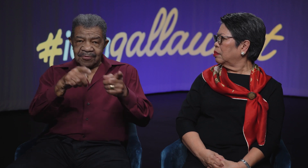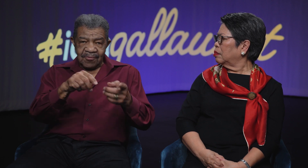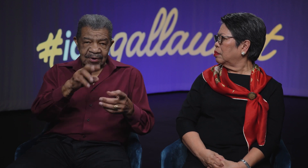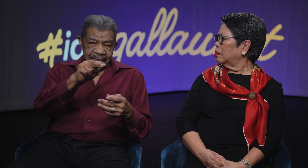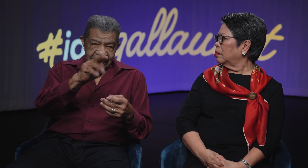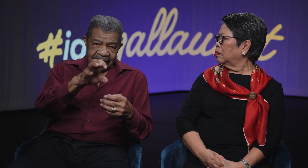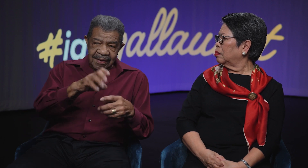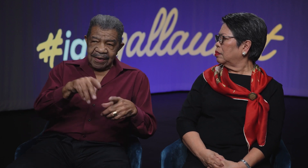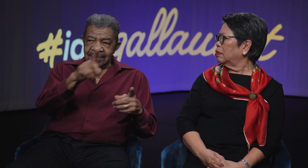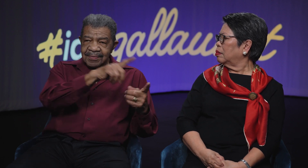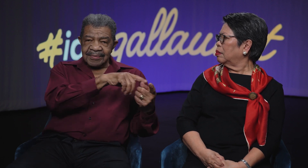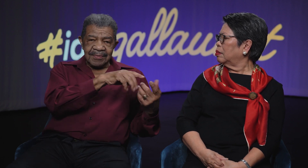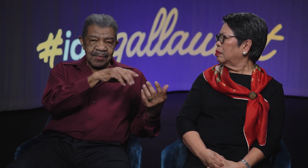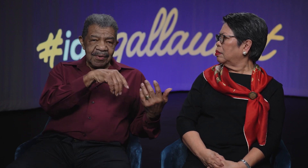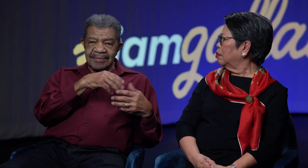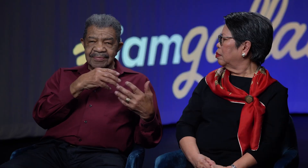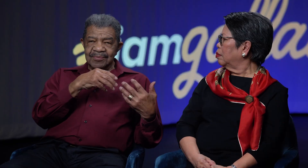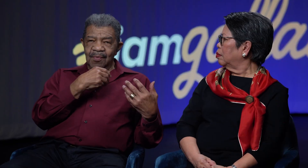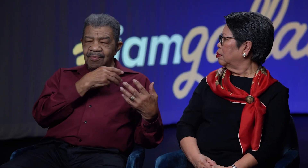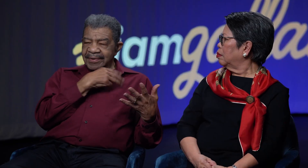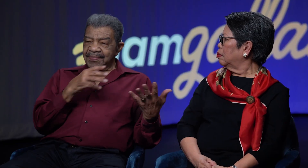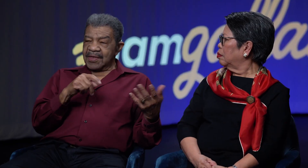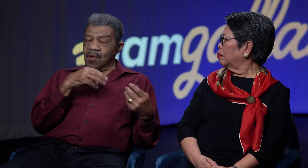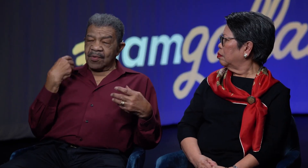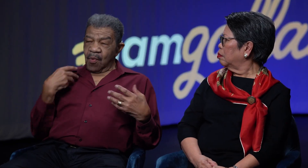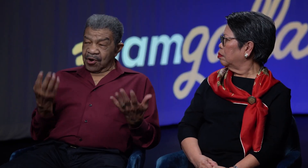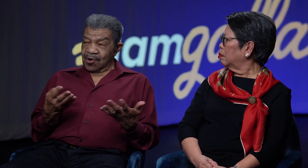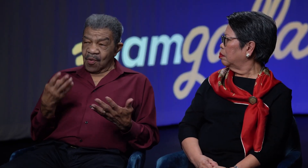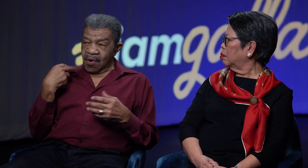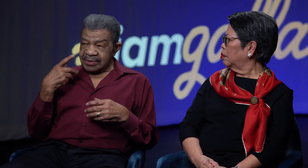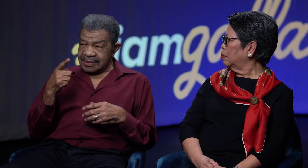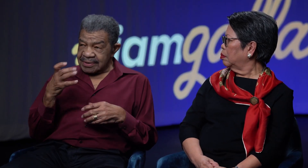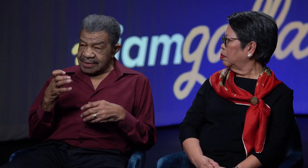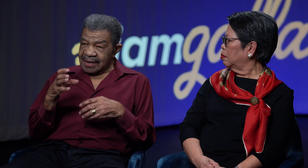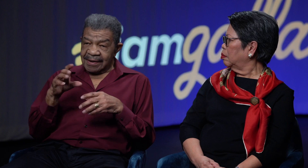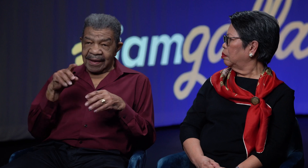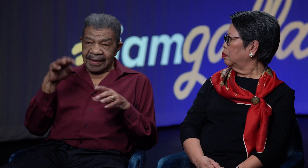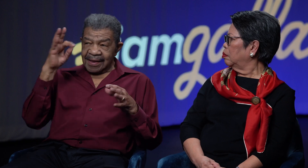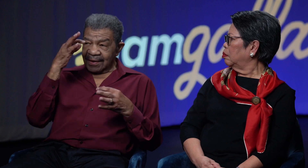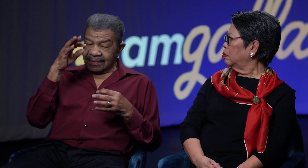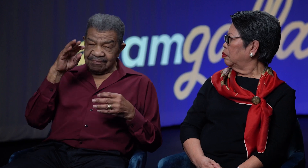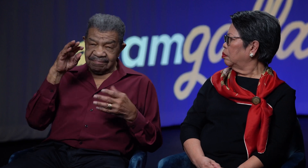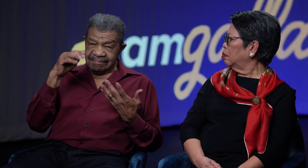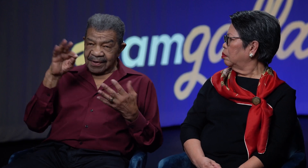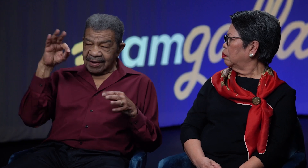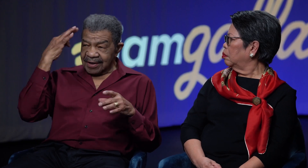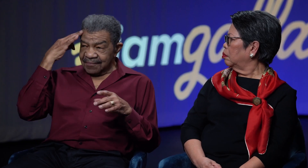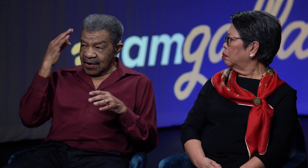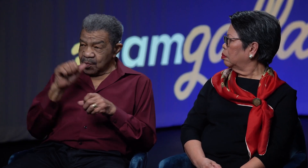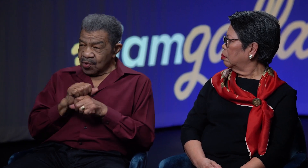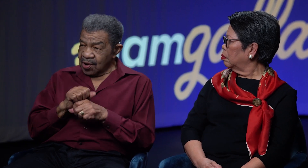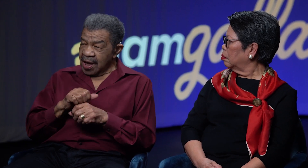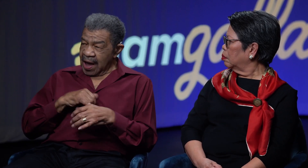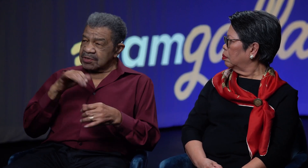North Carolina, and other places… Here in Washington DC, I did federal work.